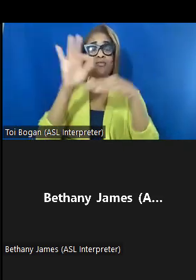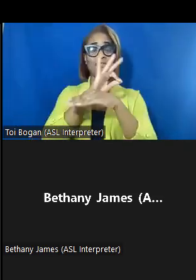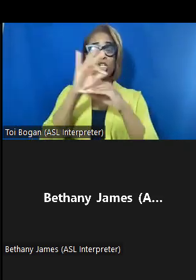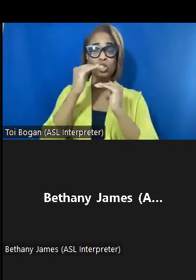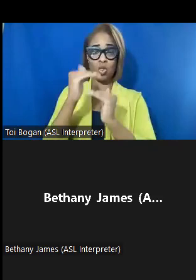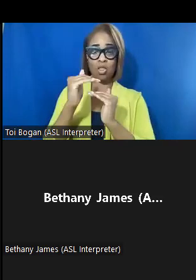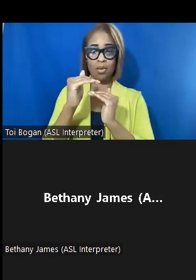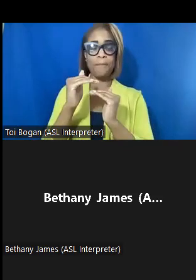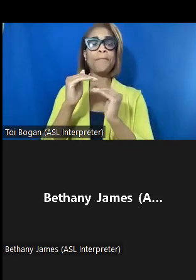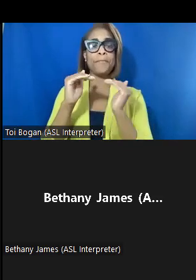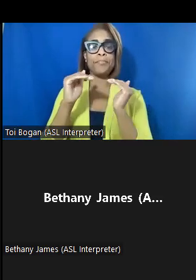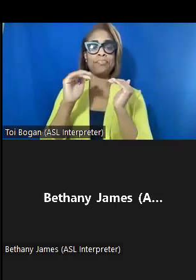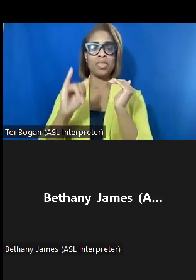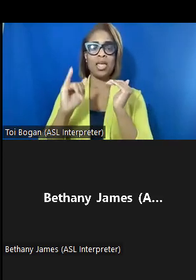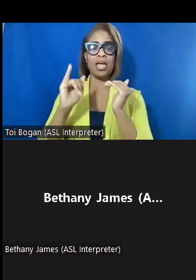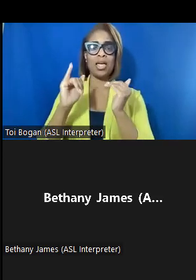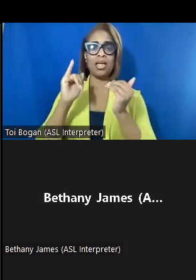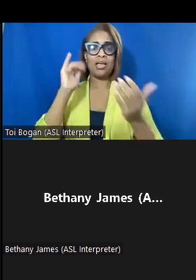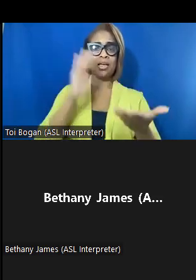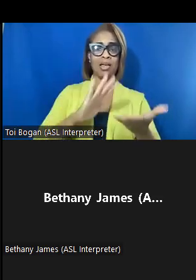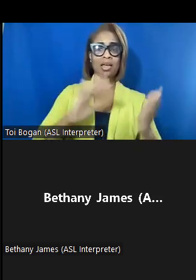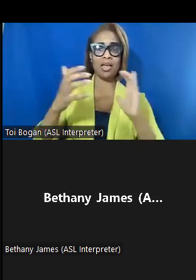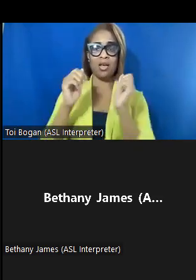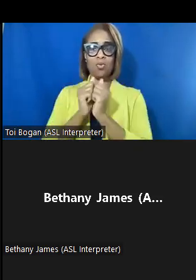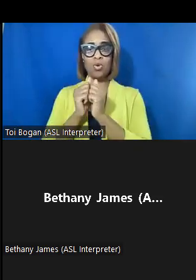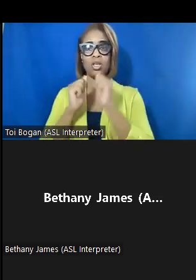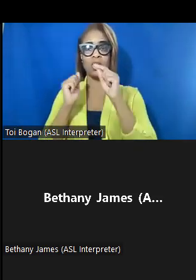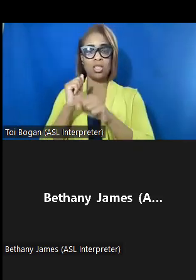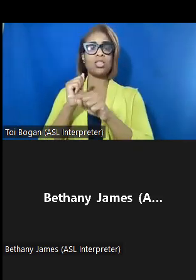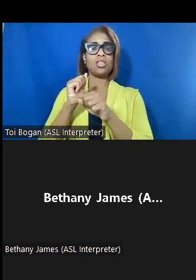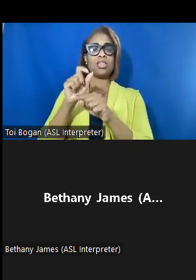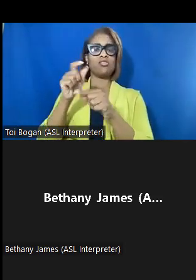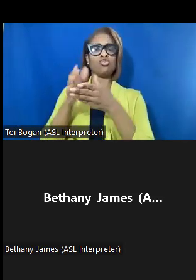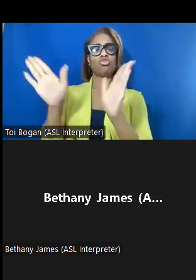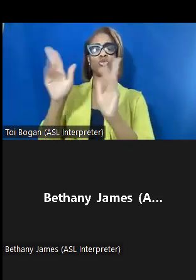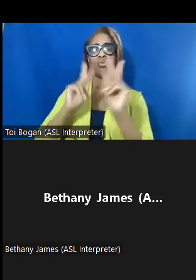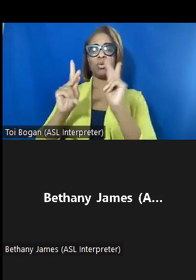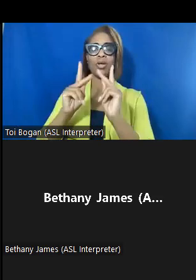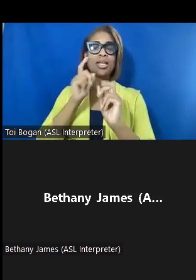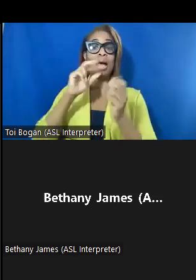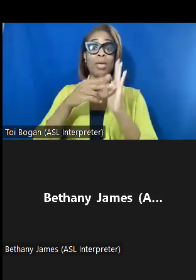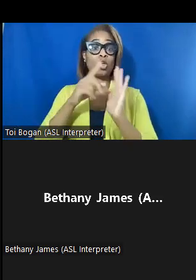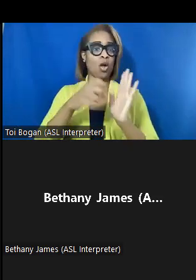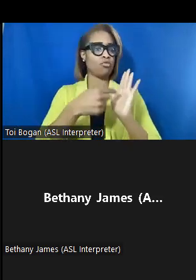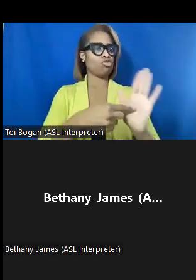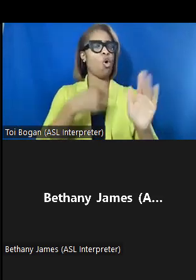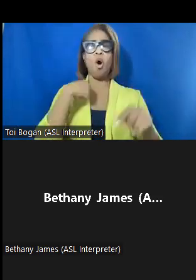is less compared to the general population. It doesn't mean that you have to demonstrate that you cannot perform it at all.